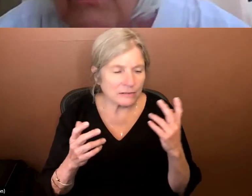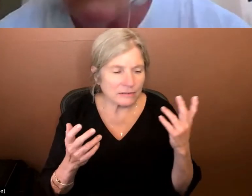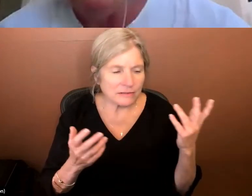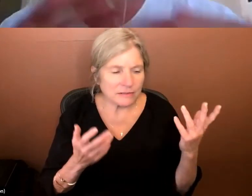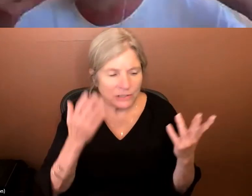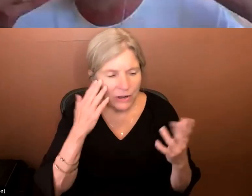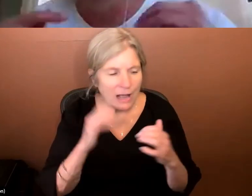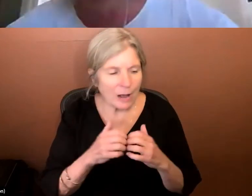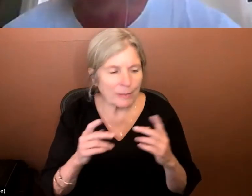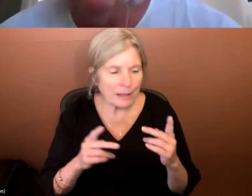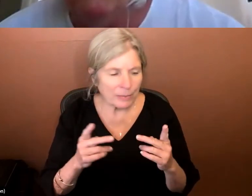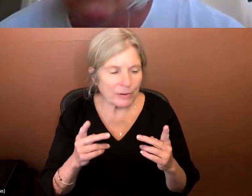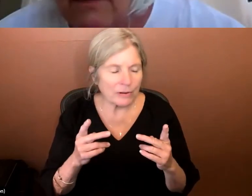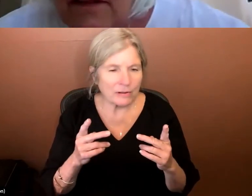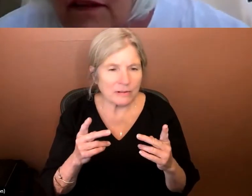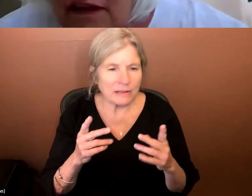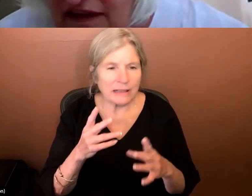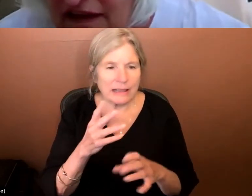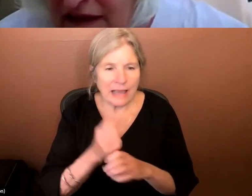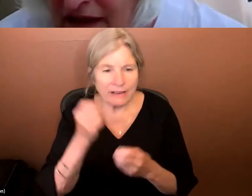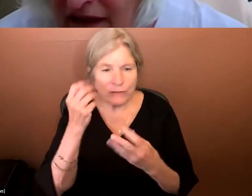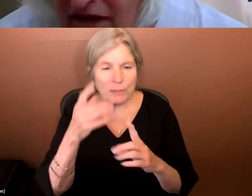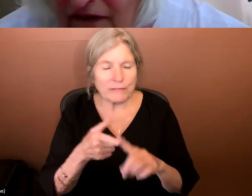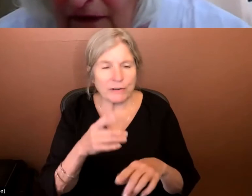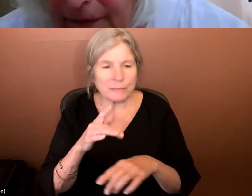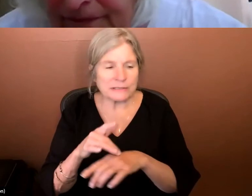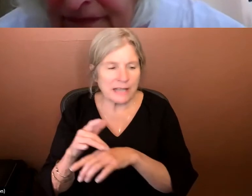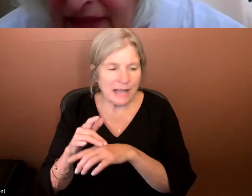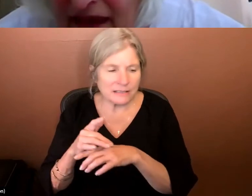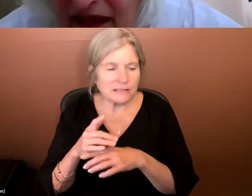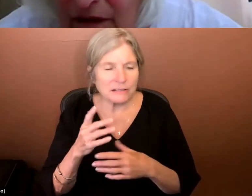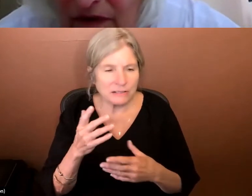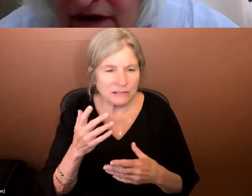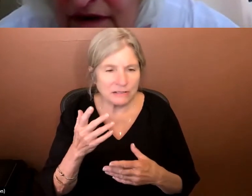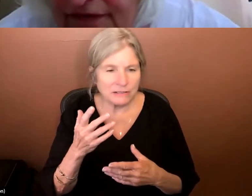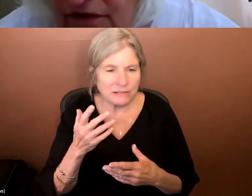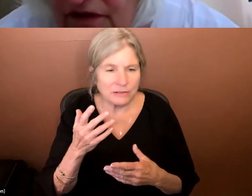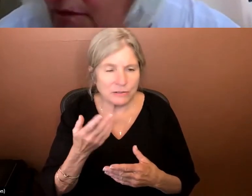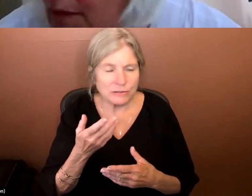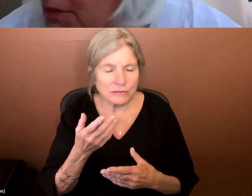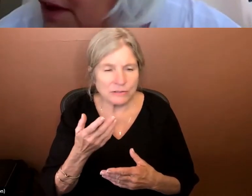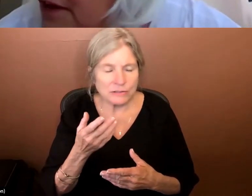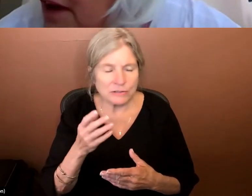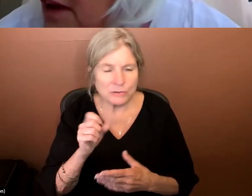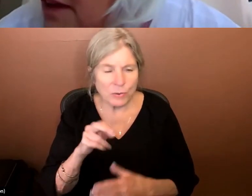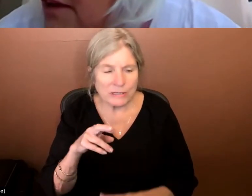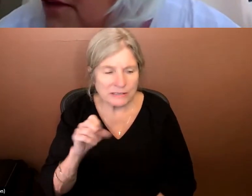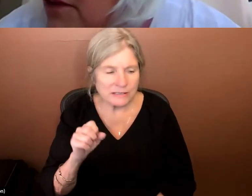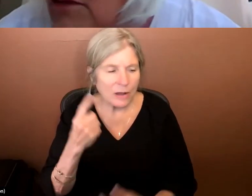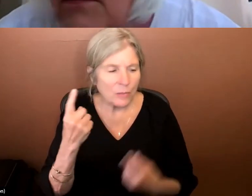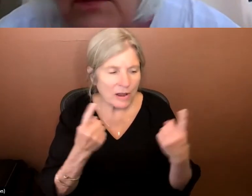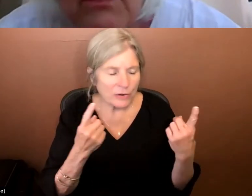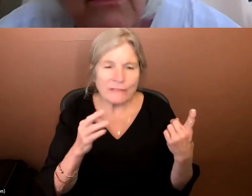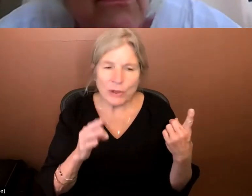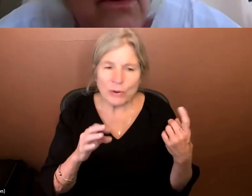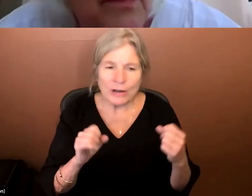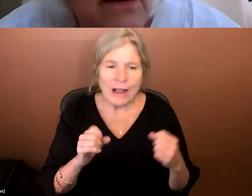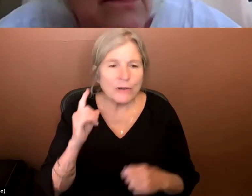derive information from tactility. I'm wondering if -- I've heard you speak before about